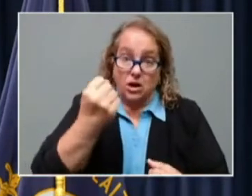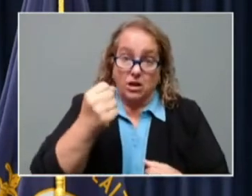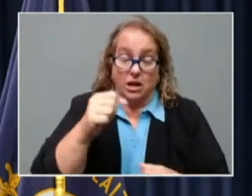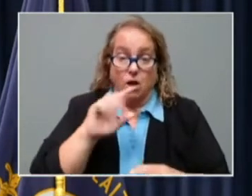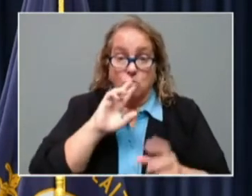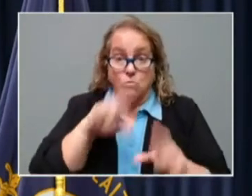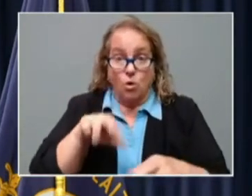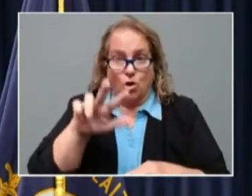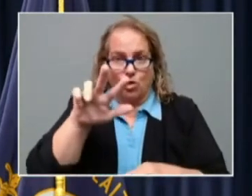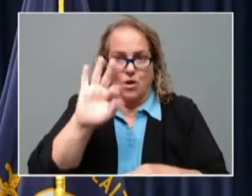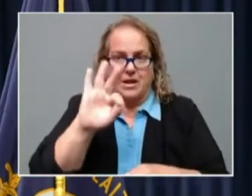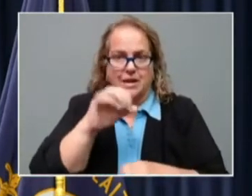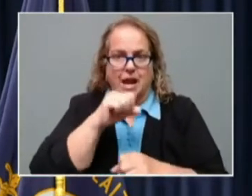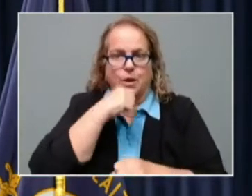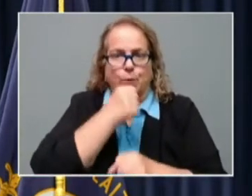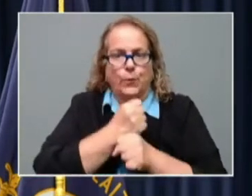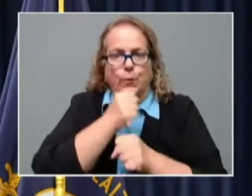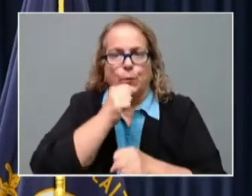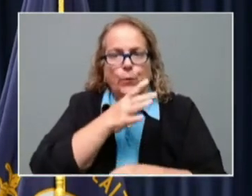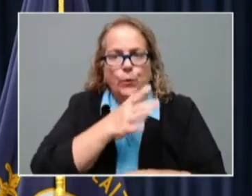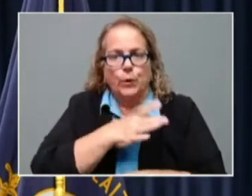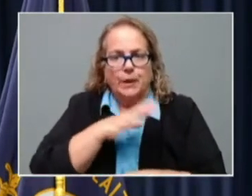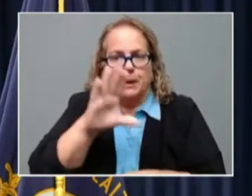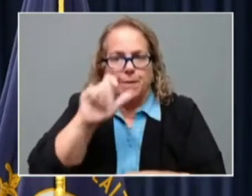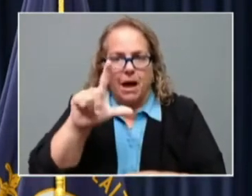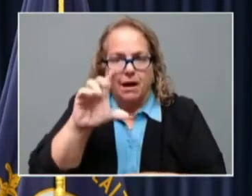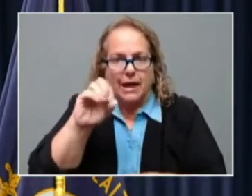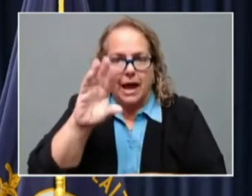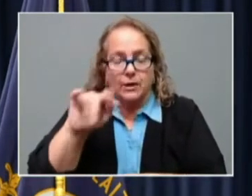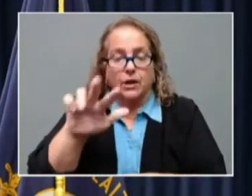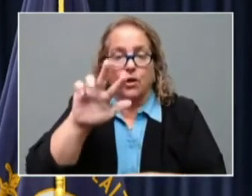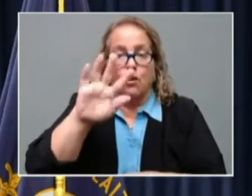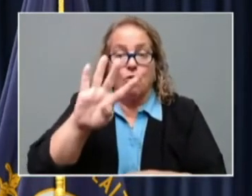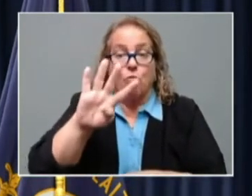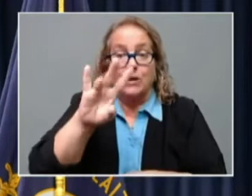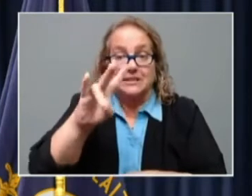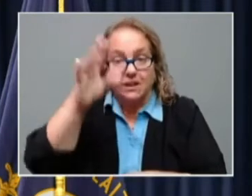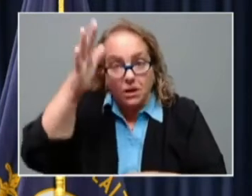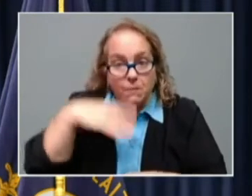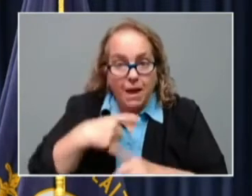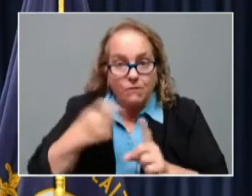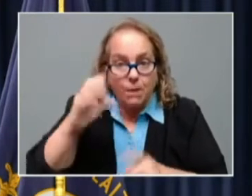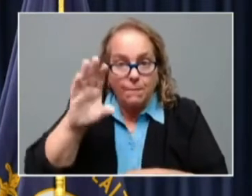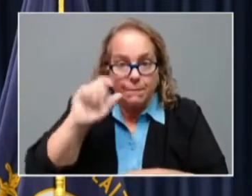County, 47 year old man from Bullitt County. A 46 year old man from Floyd